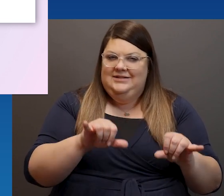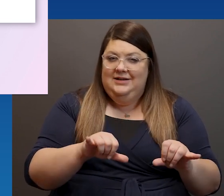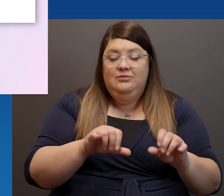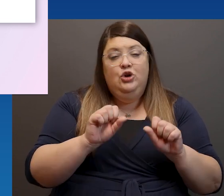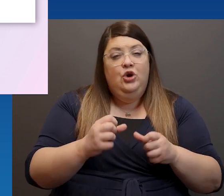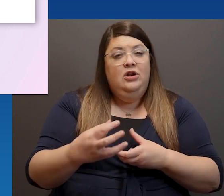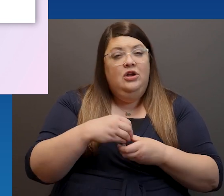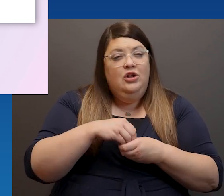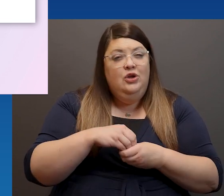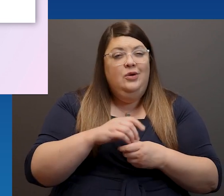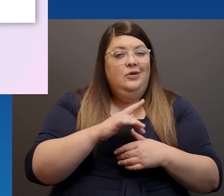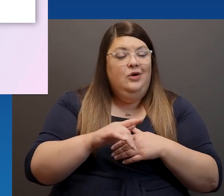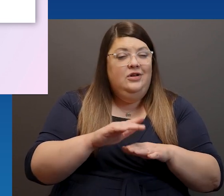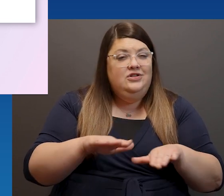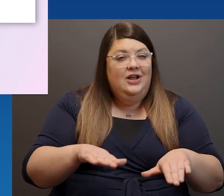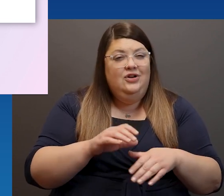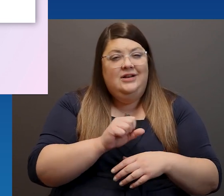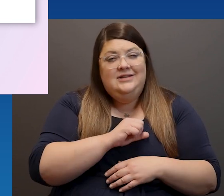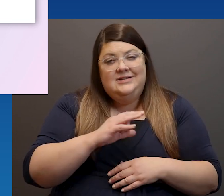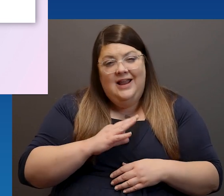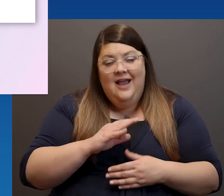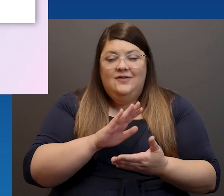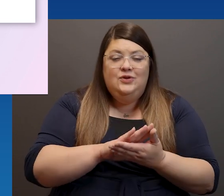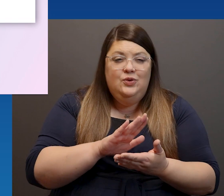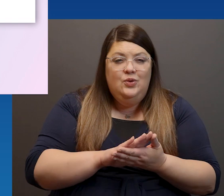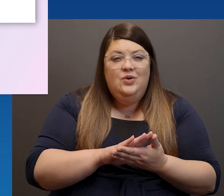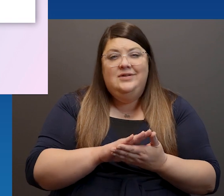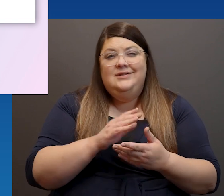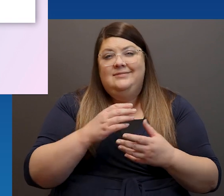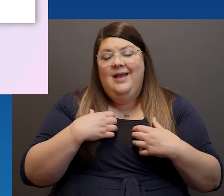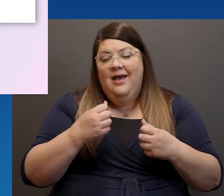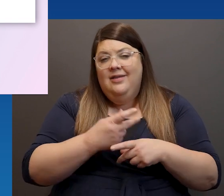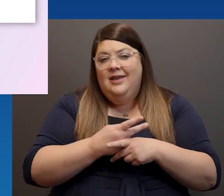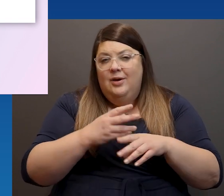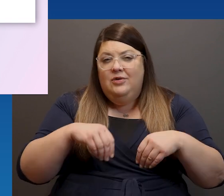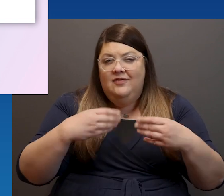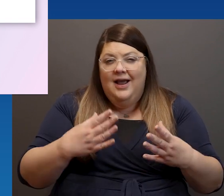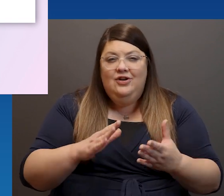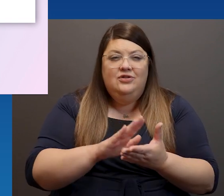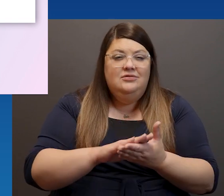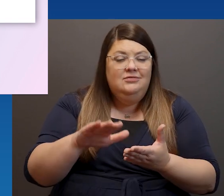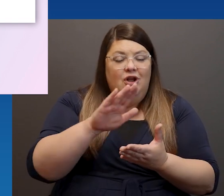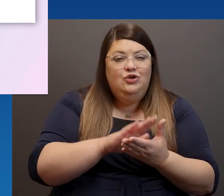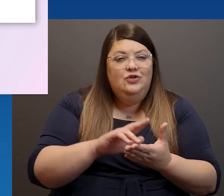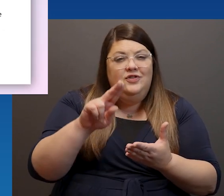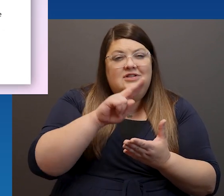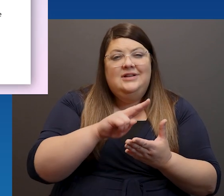schools, healthcare providers, colleges and universities, administrators, and parents, just to name a few.